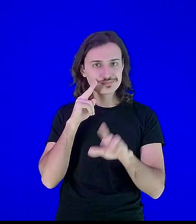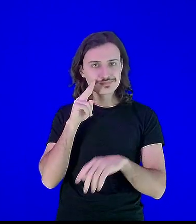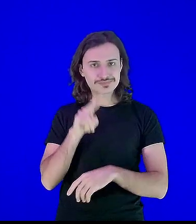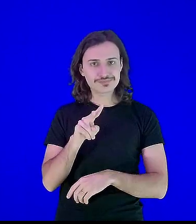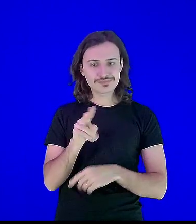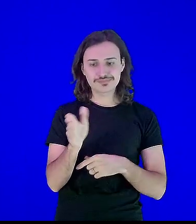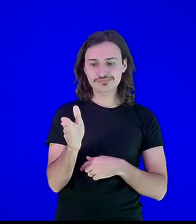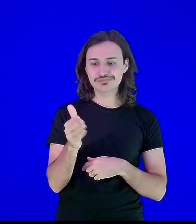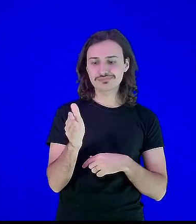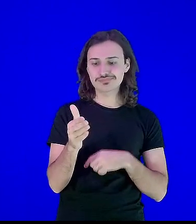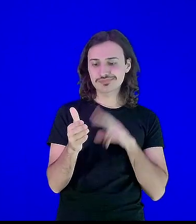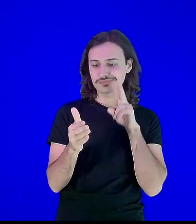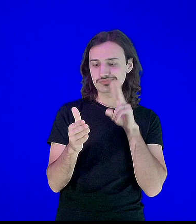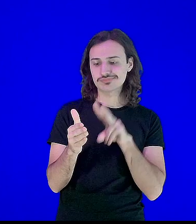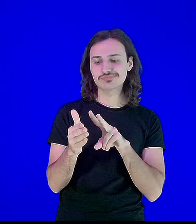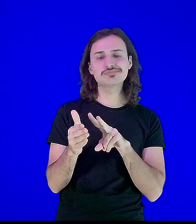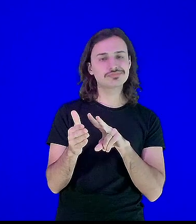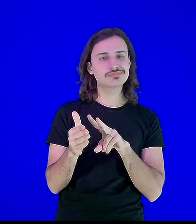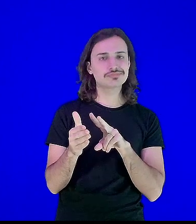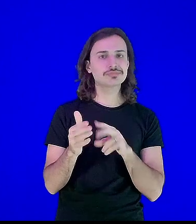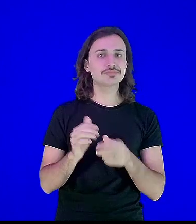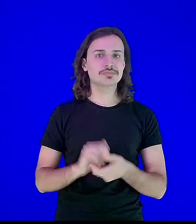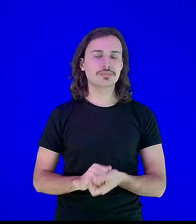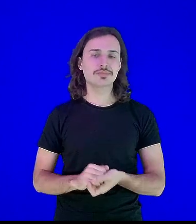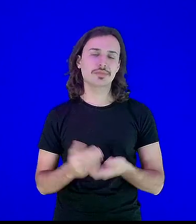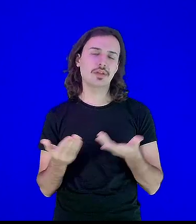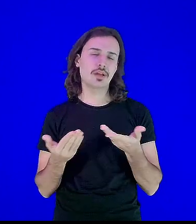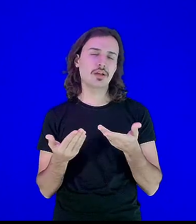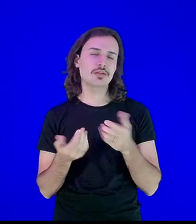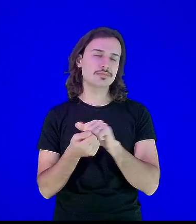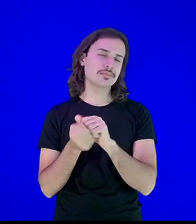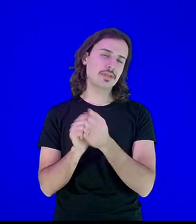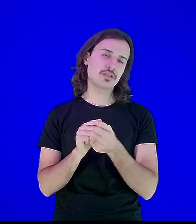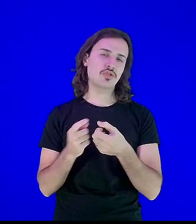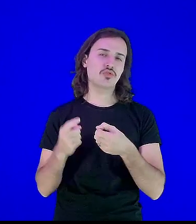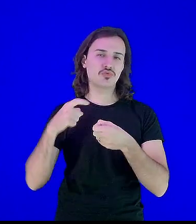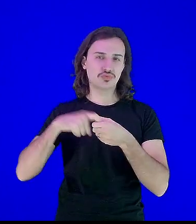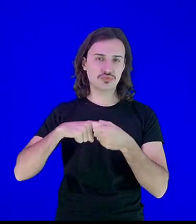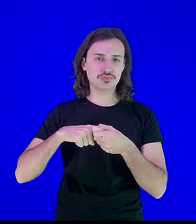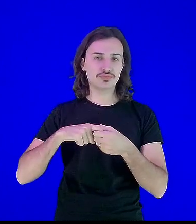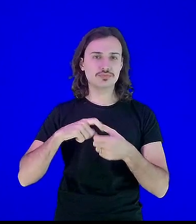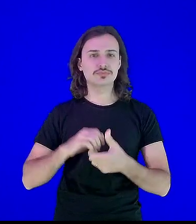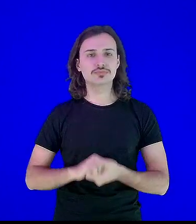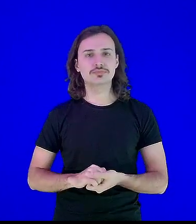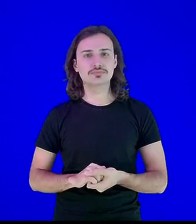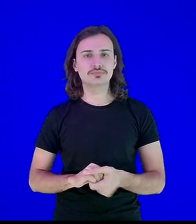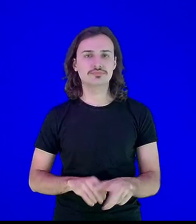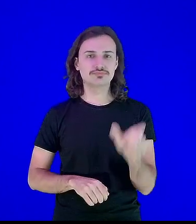let me go back to my preferred direction of writing: top to bottom